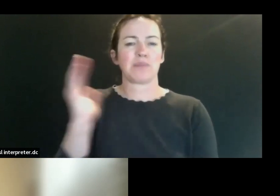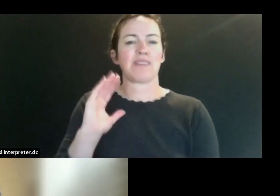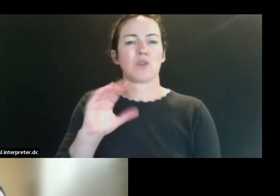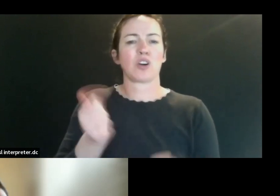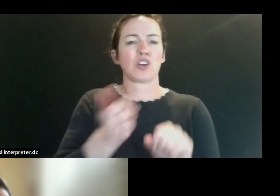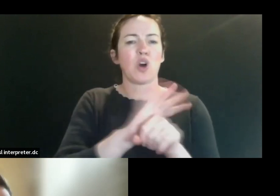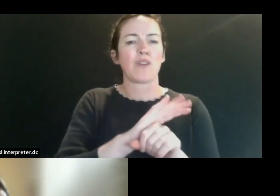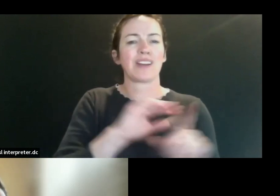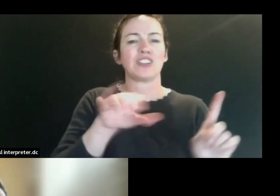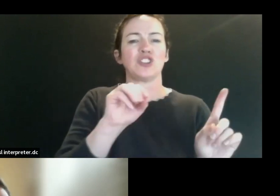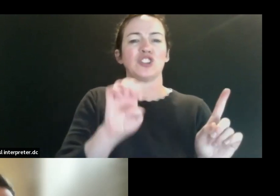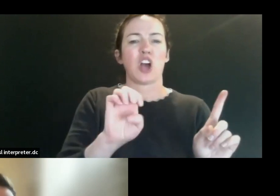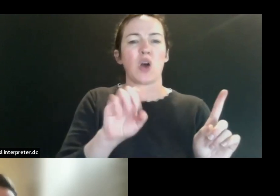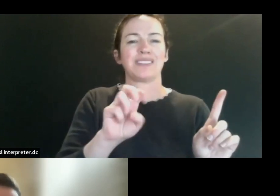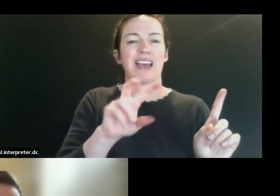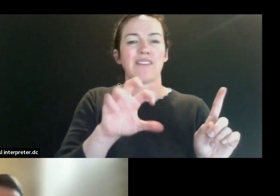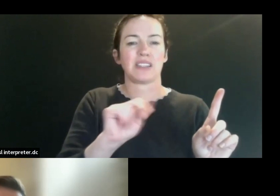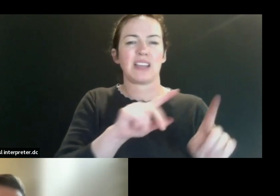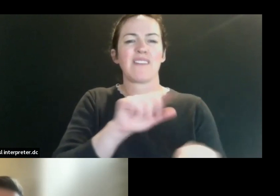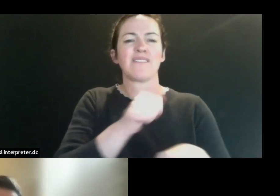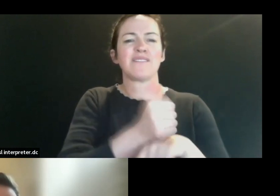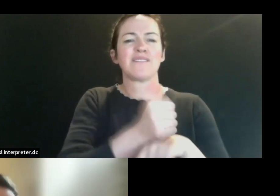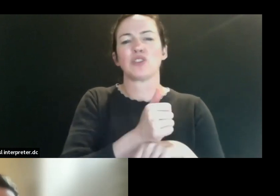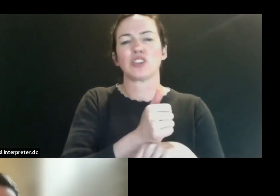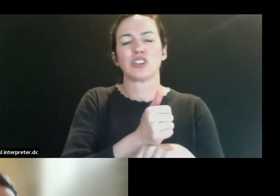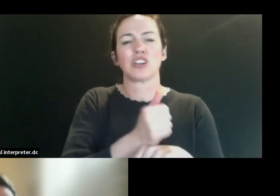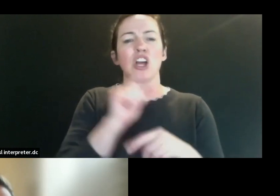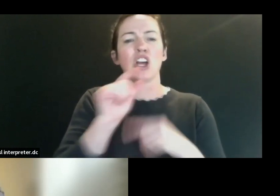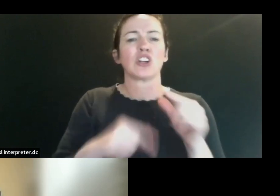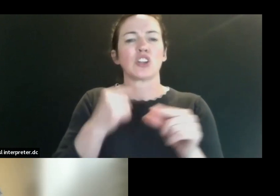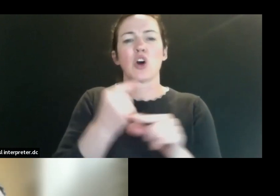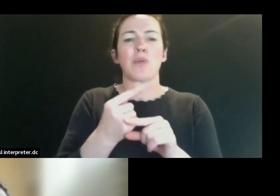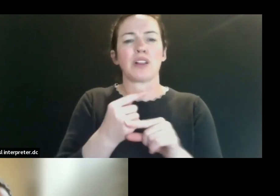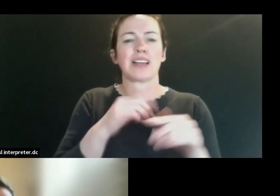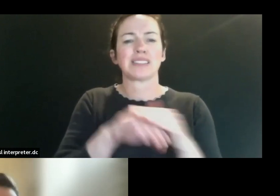who is the founder of the Global Accessibility Awareness Day, he came and presented and it